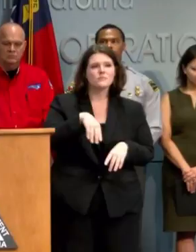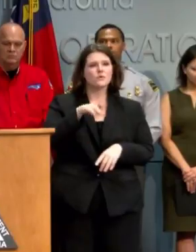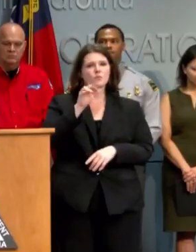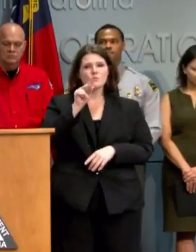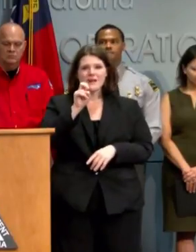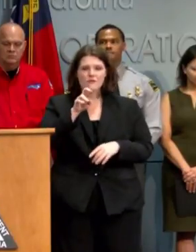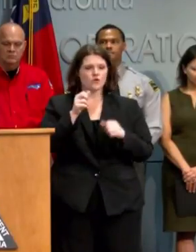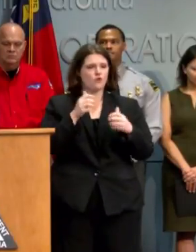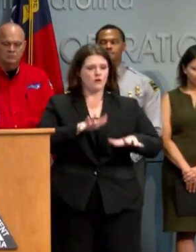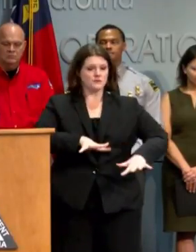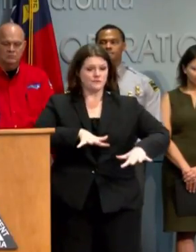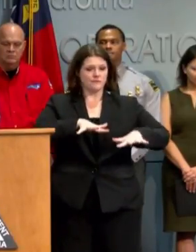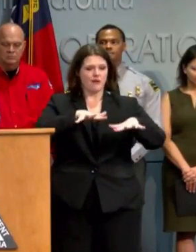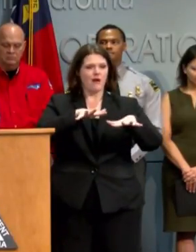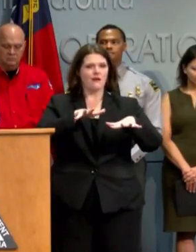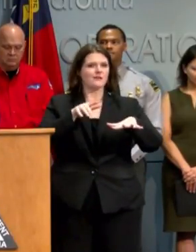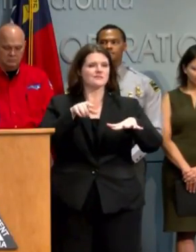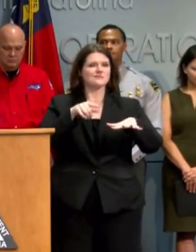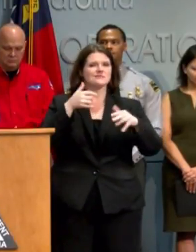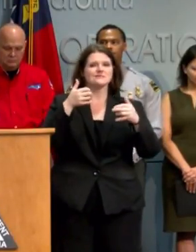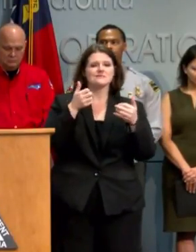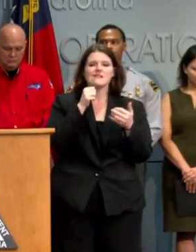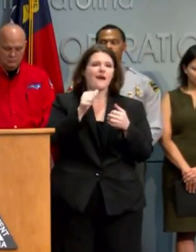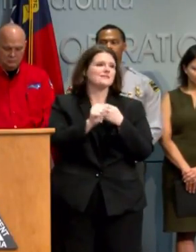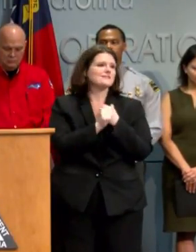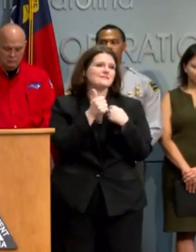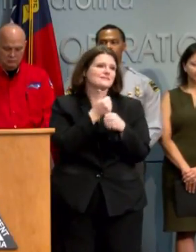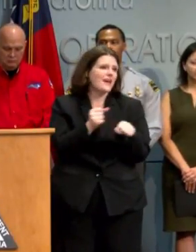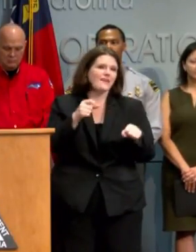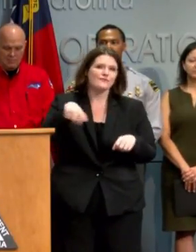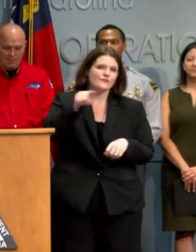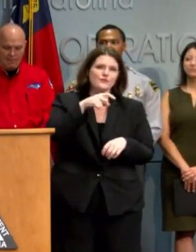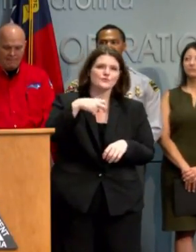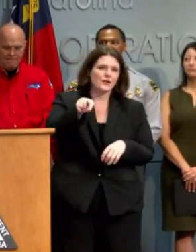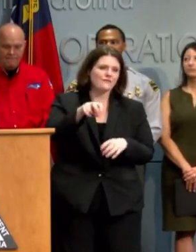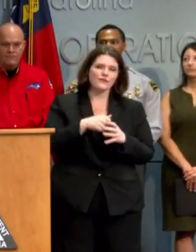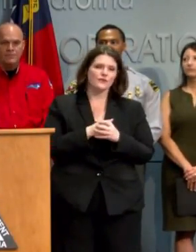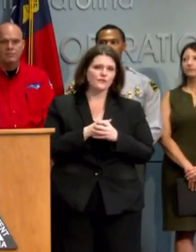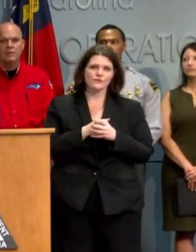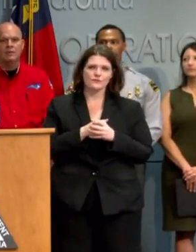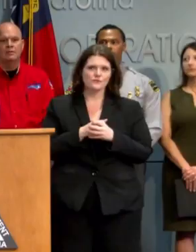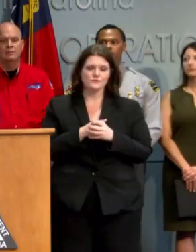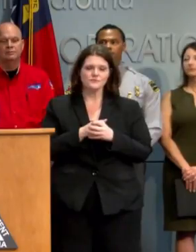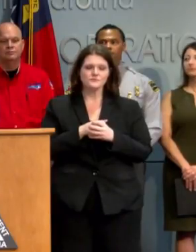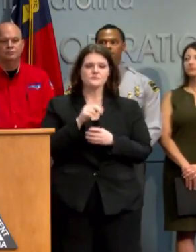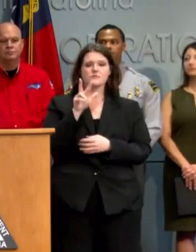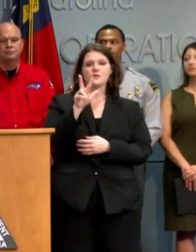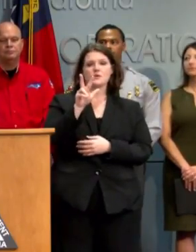PARTS OF OUR STATE, RISING CREEKS, STREAMS AND RIVERS